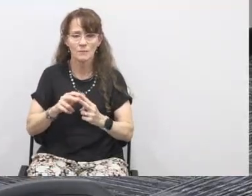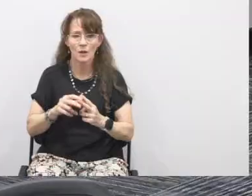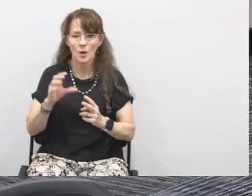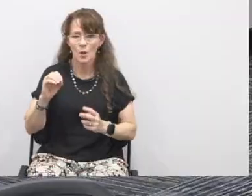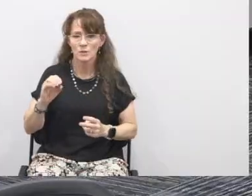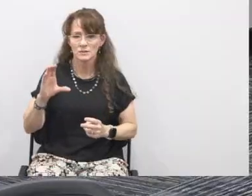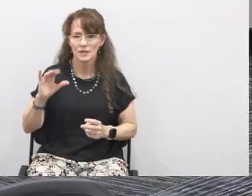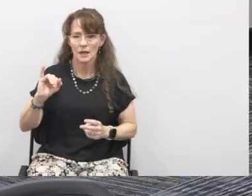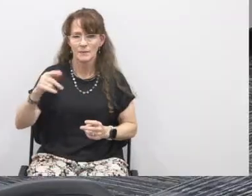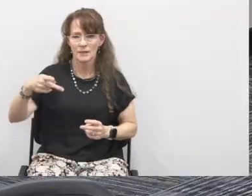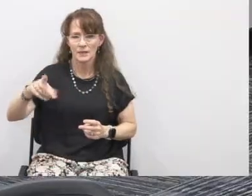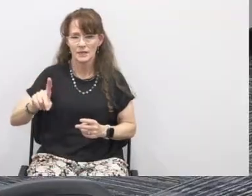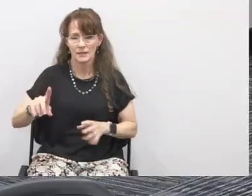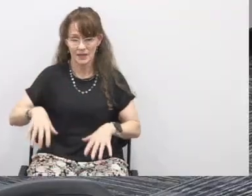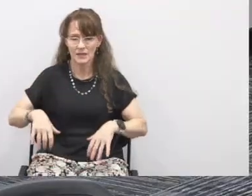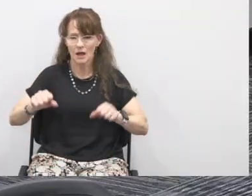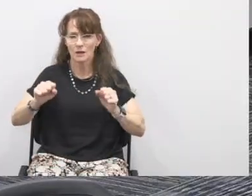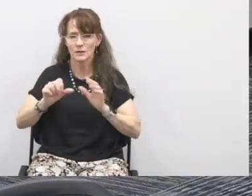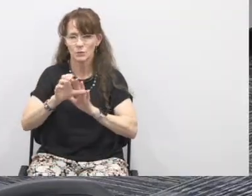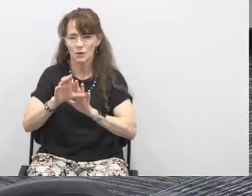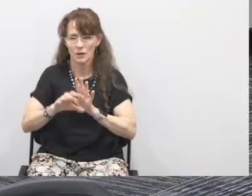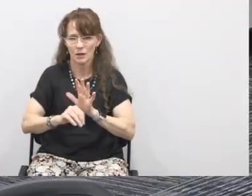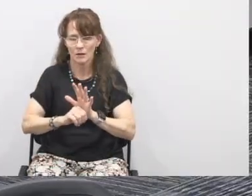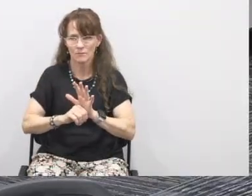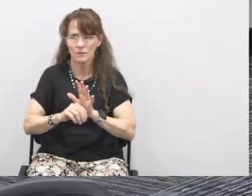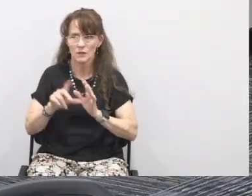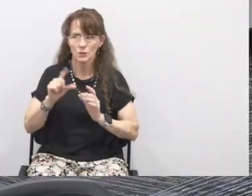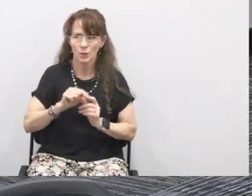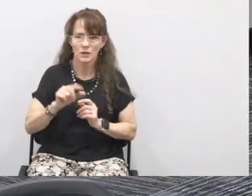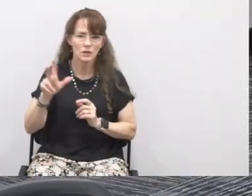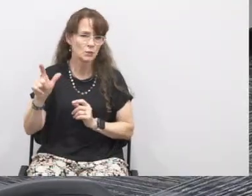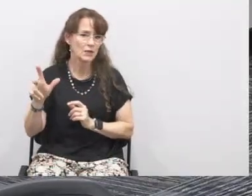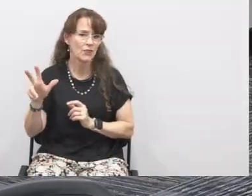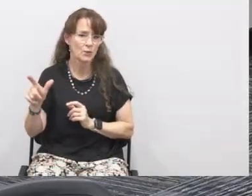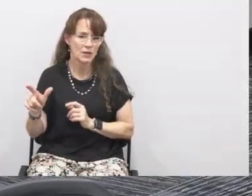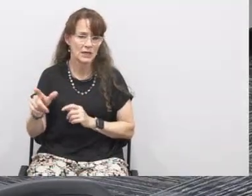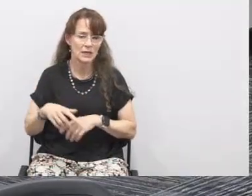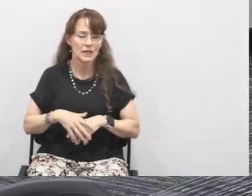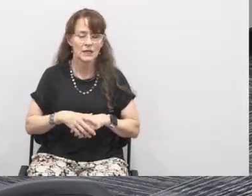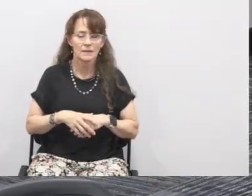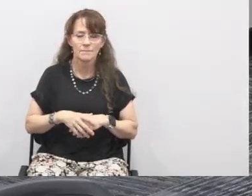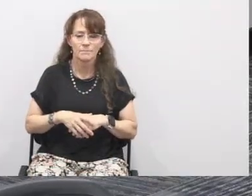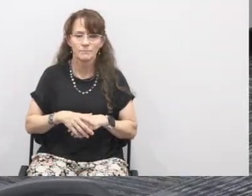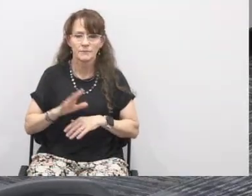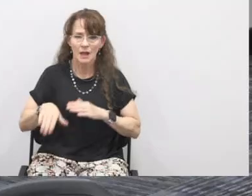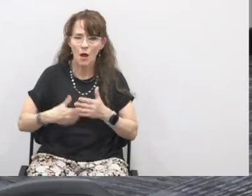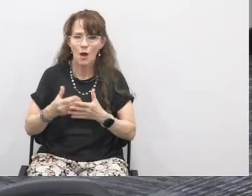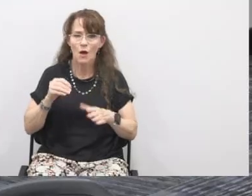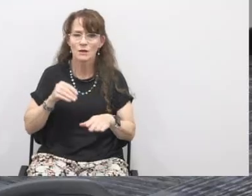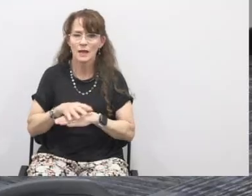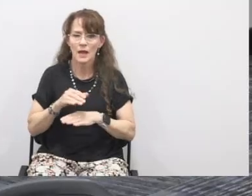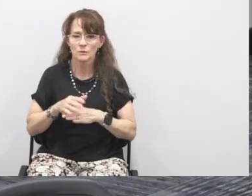that is the adopted curriculum that we adopted in 2023. And all counselors have been trained